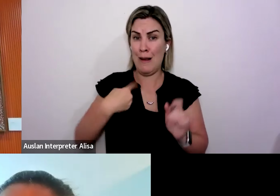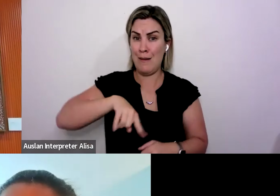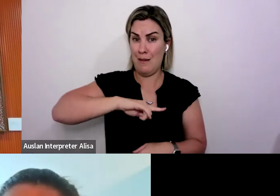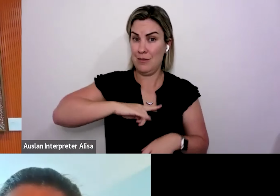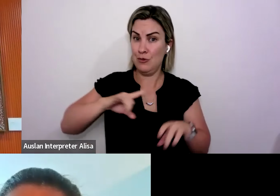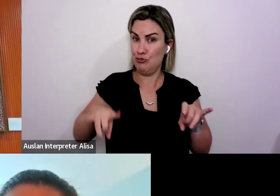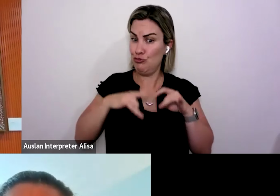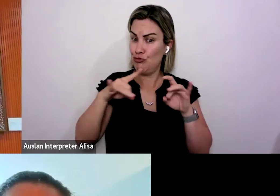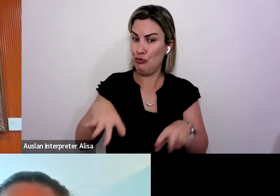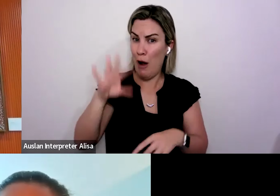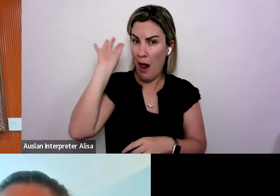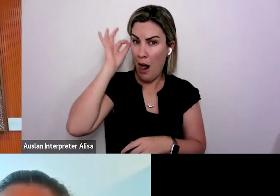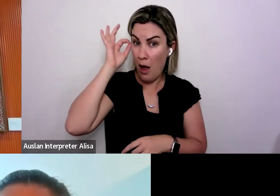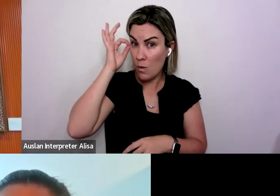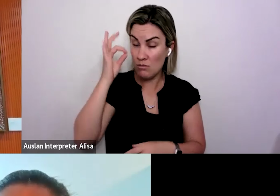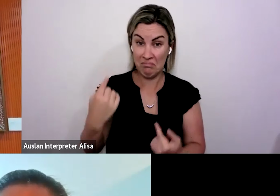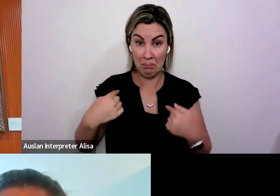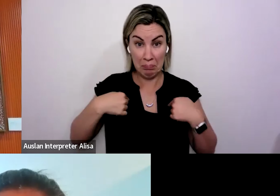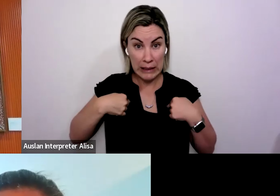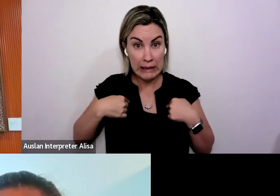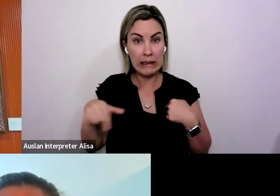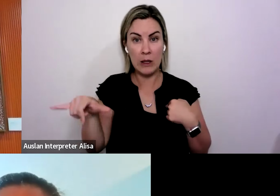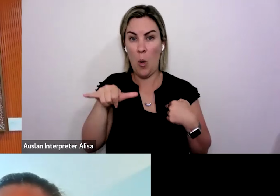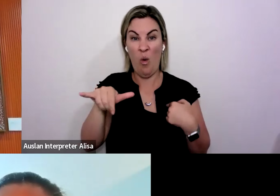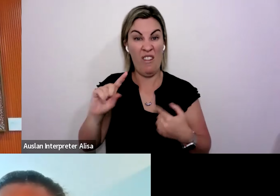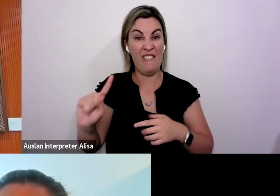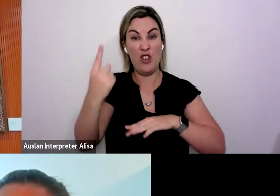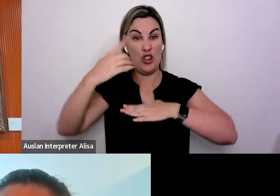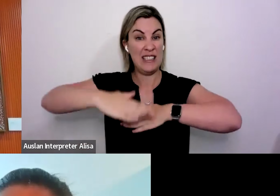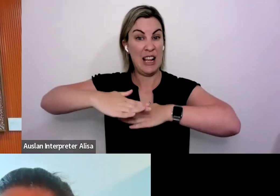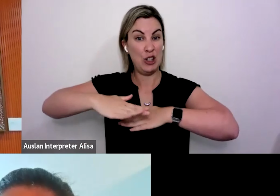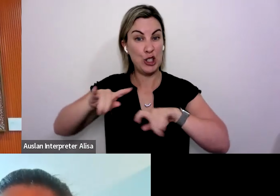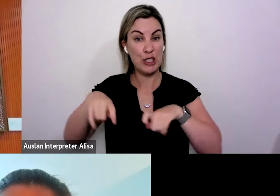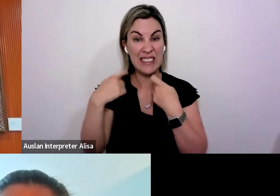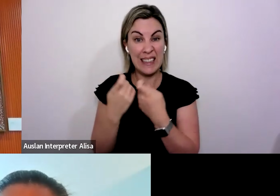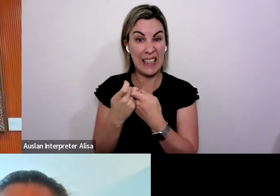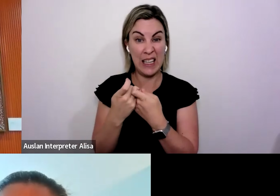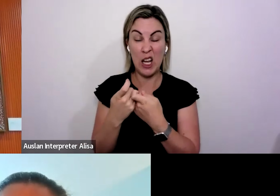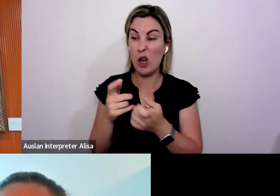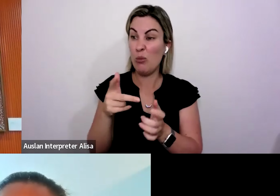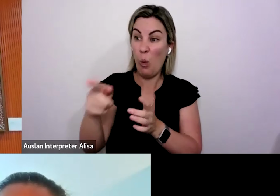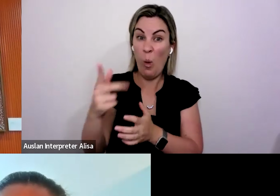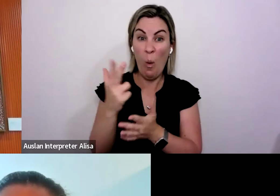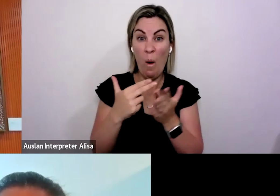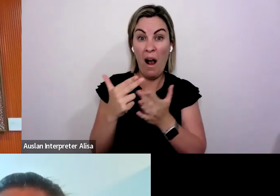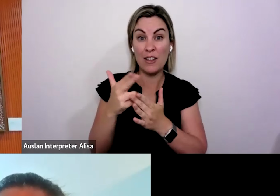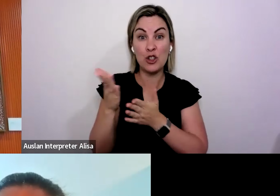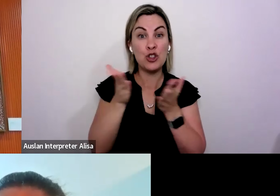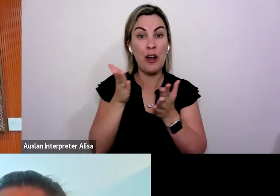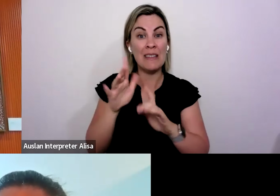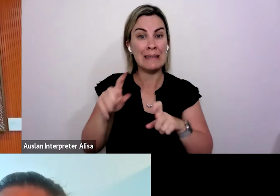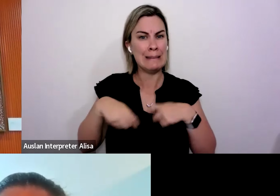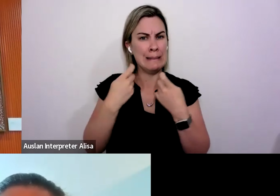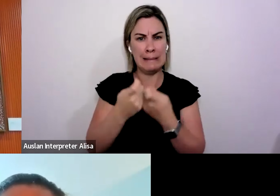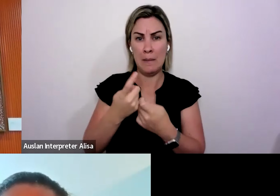Council either myself or the First Nations team or anyone in Artist Services as well. We're always here and happy to help.